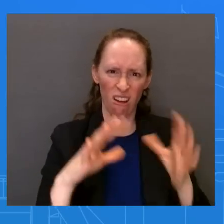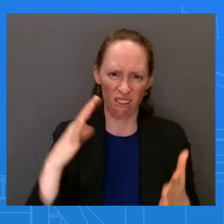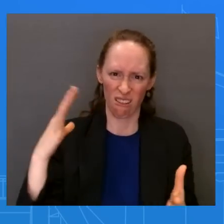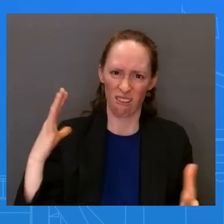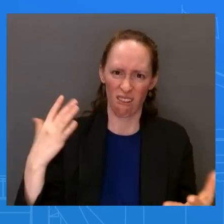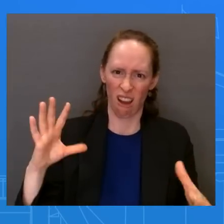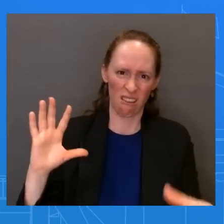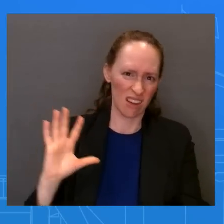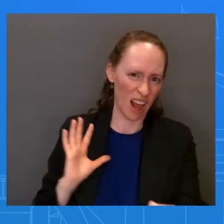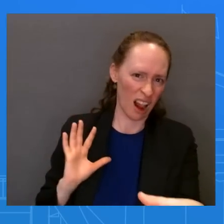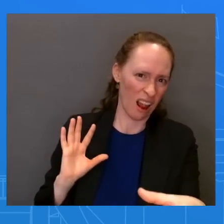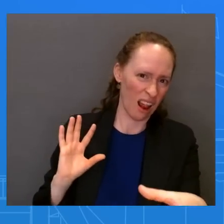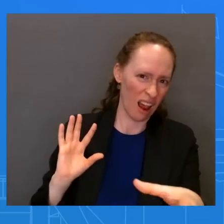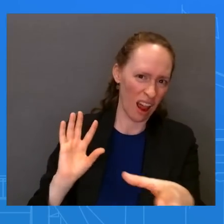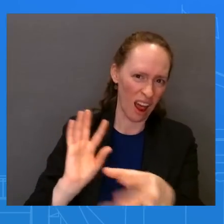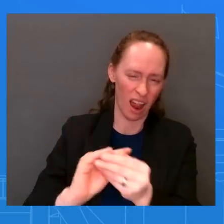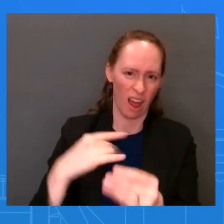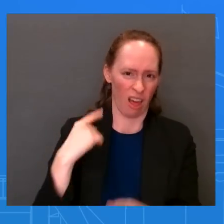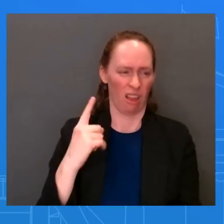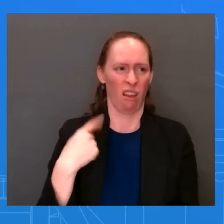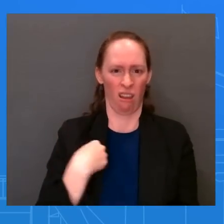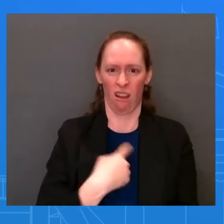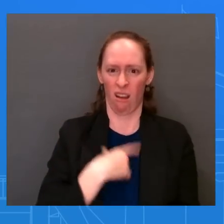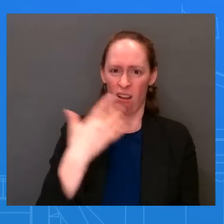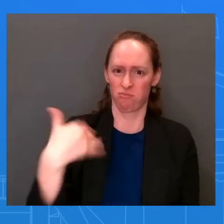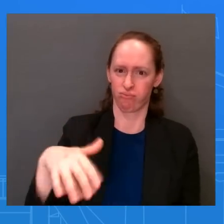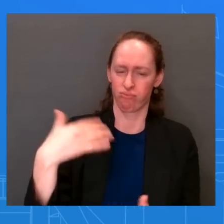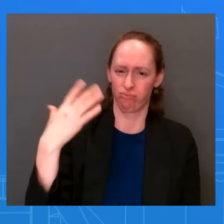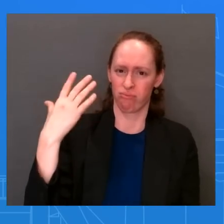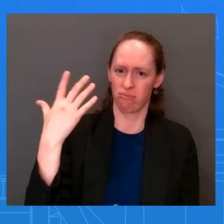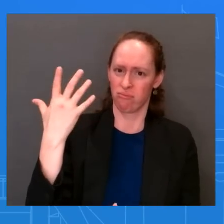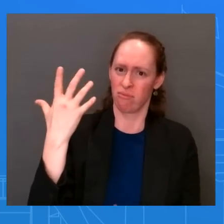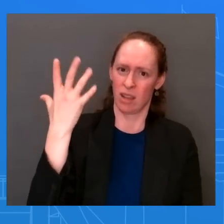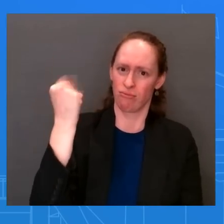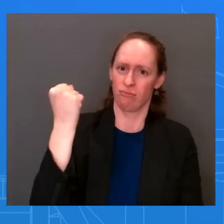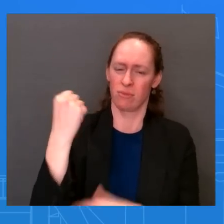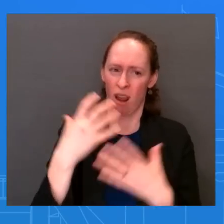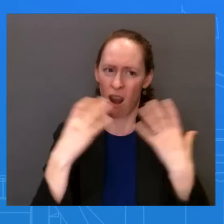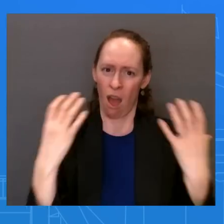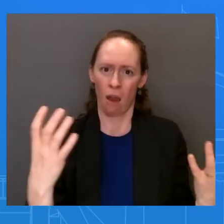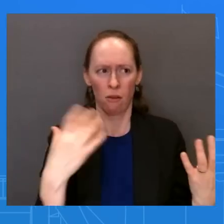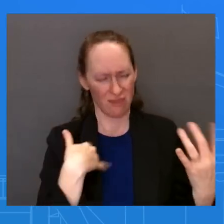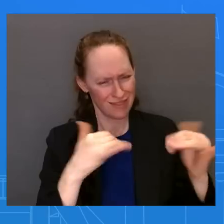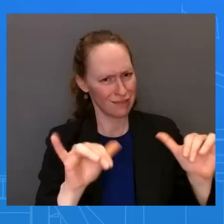and helping them in any way that they -- that we can to defend themselves until --